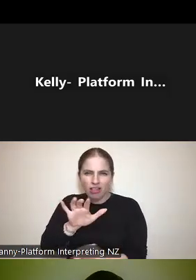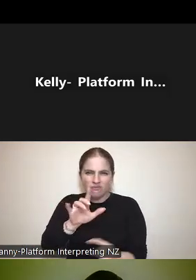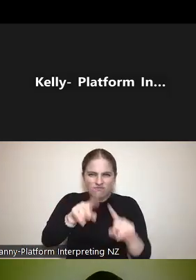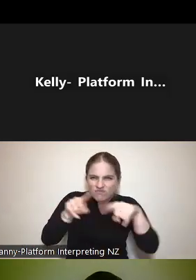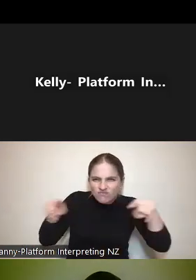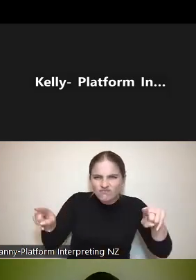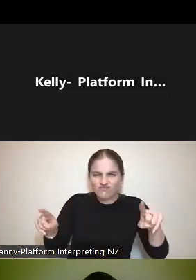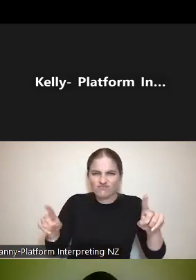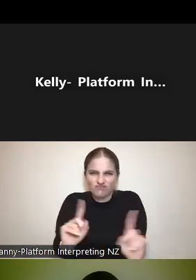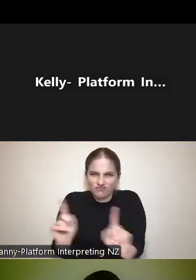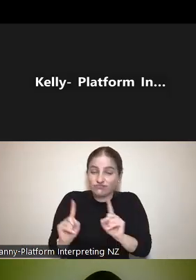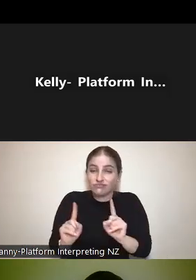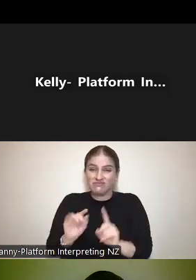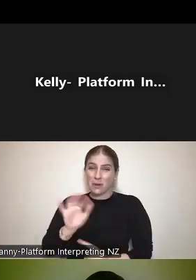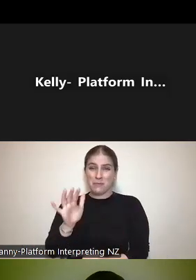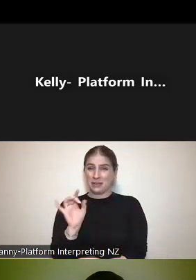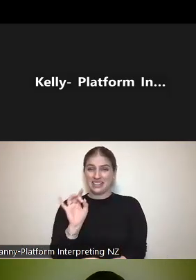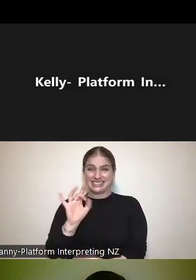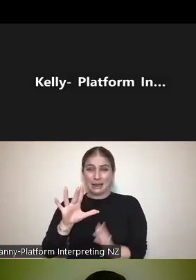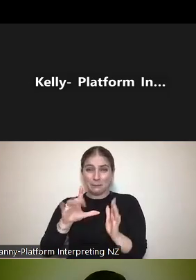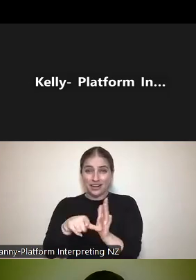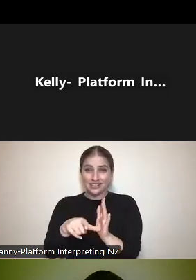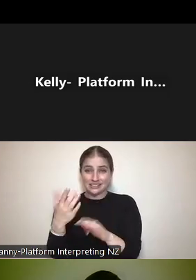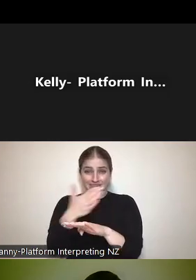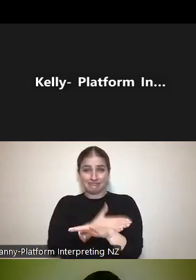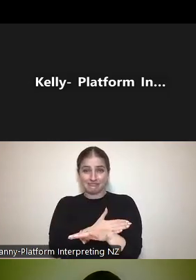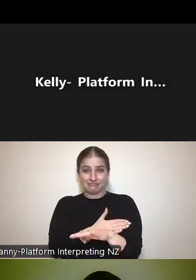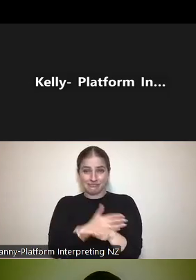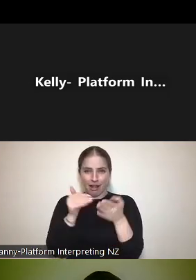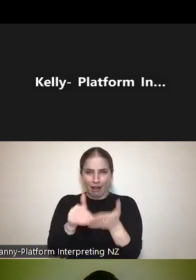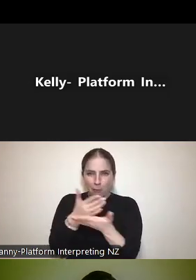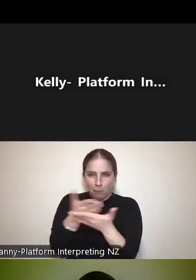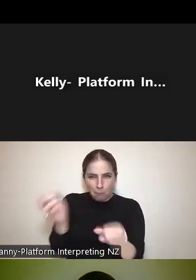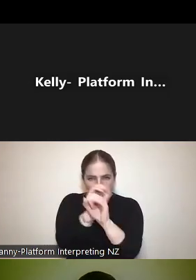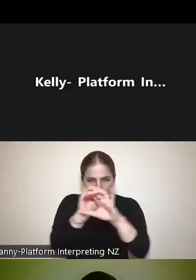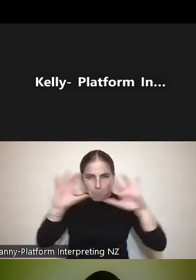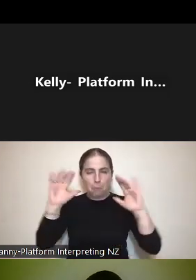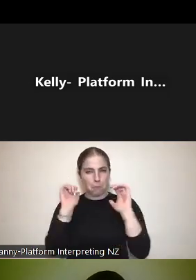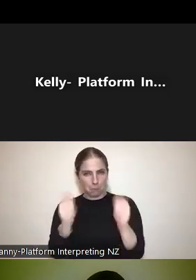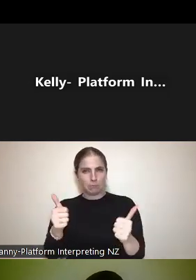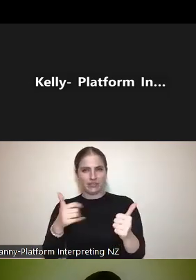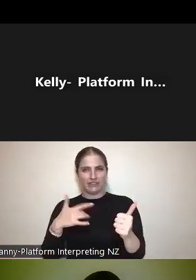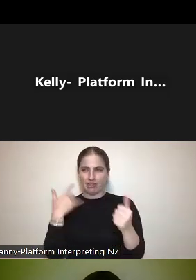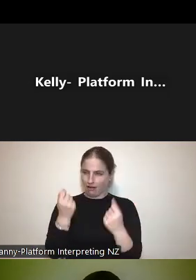yep, I have a good understanding of what's to come, now I can relax or prepare as I need to.